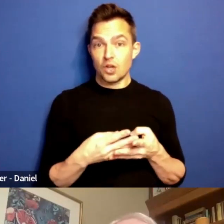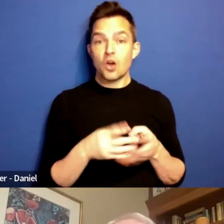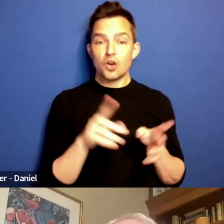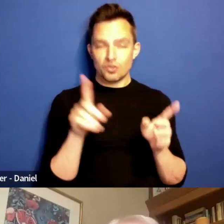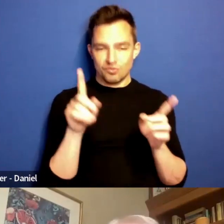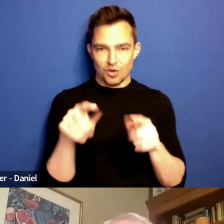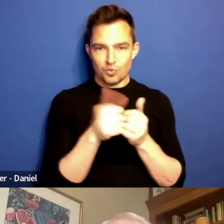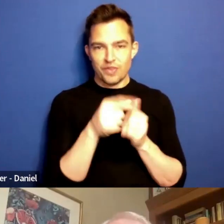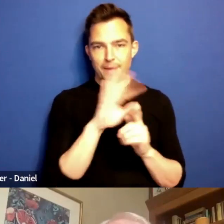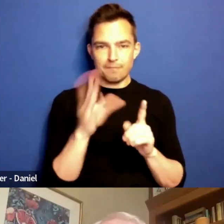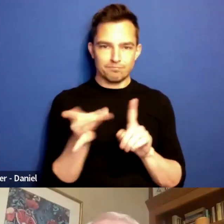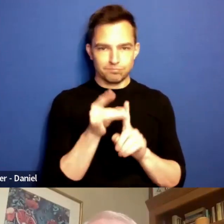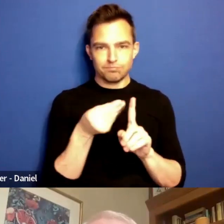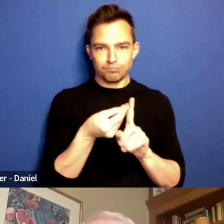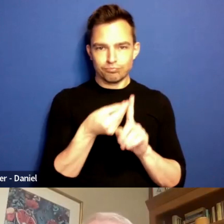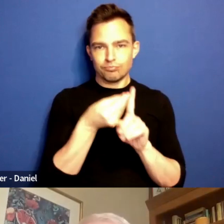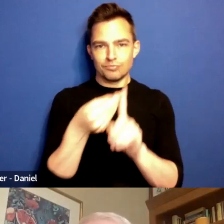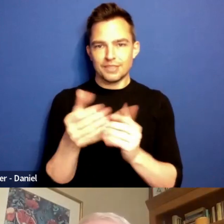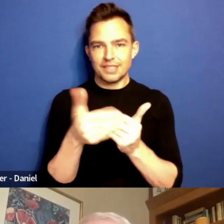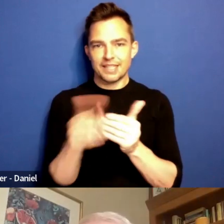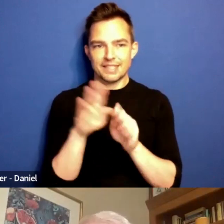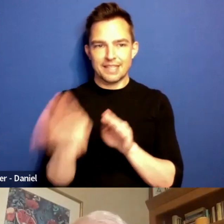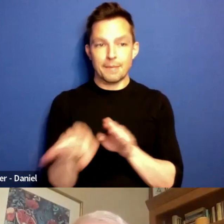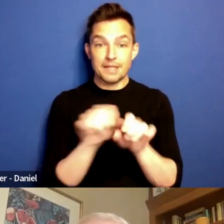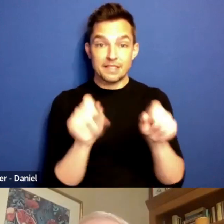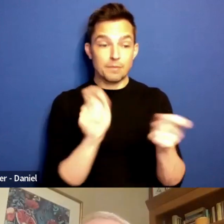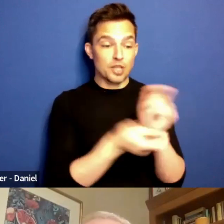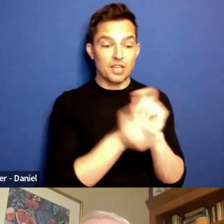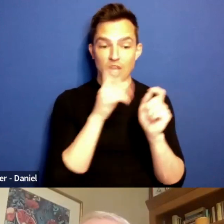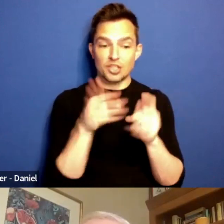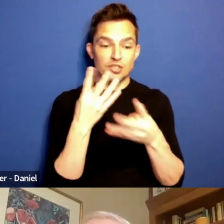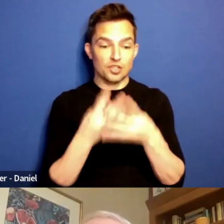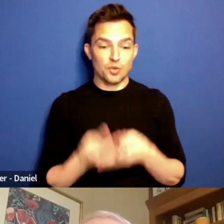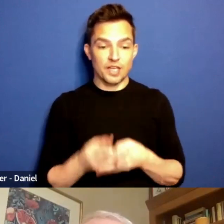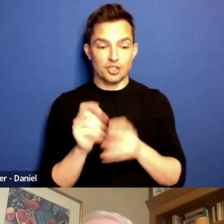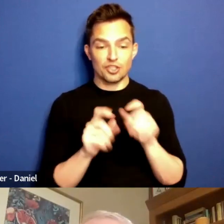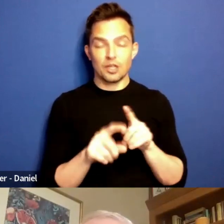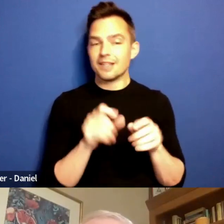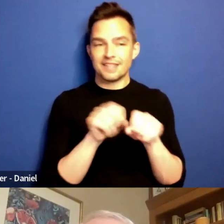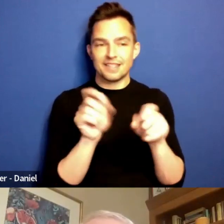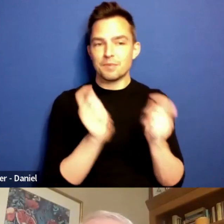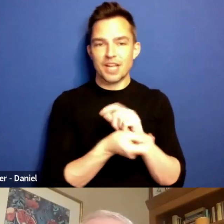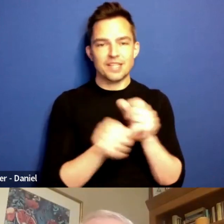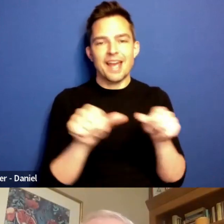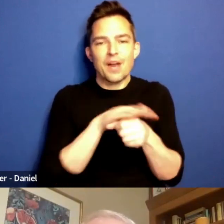that's why, you know, the systems change is not just getting the screener in there, the systems change is that our Area Agencies on Aging or